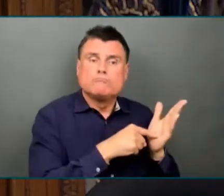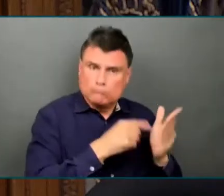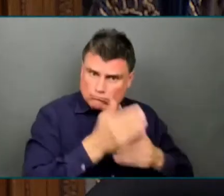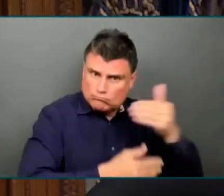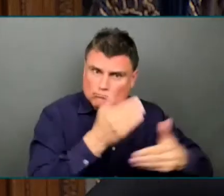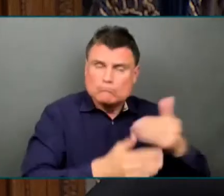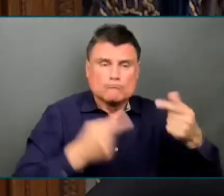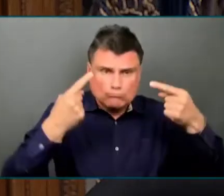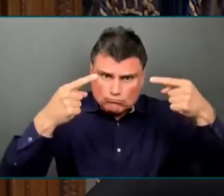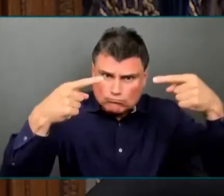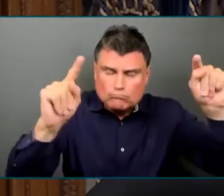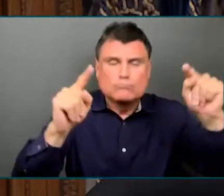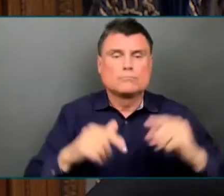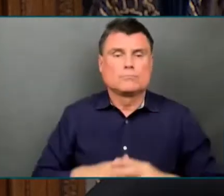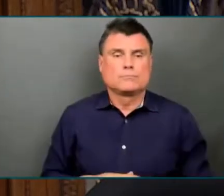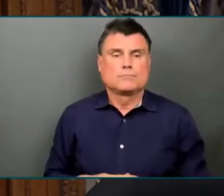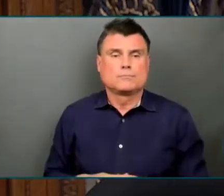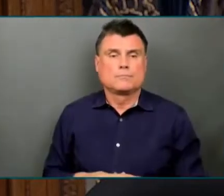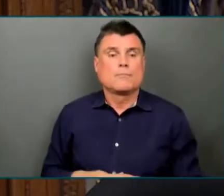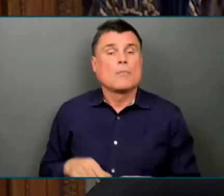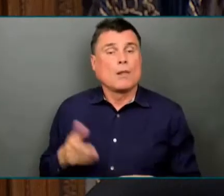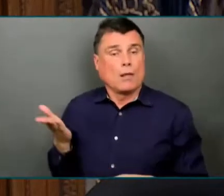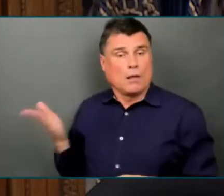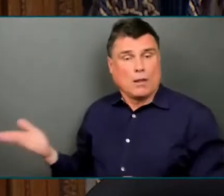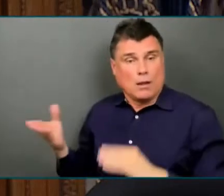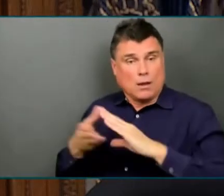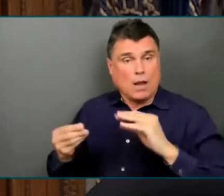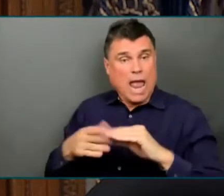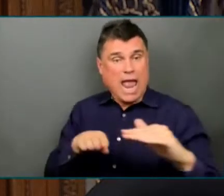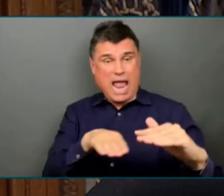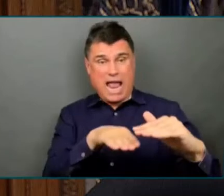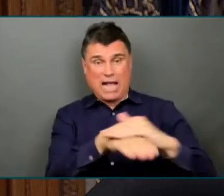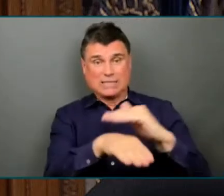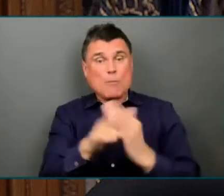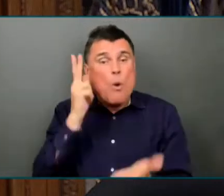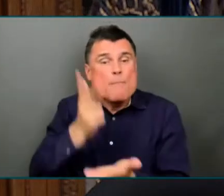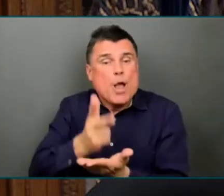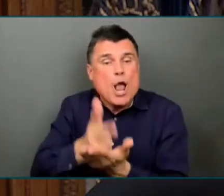parking. I couldn’t agree more. The member has also spoken about the barriers faced in